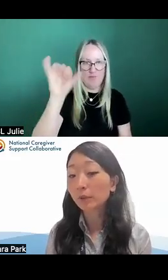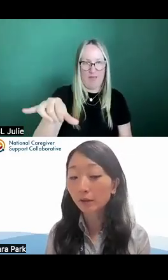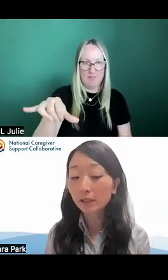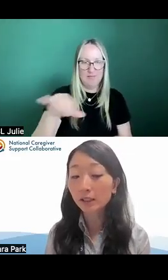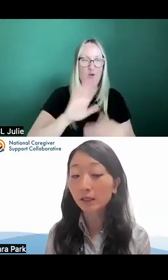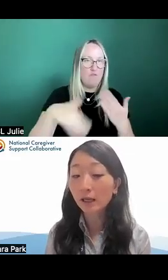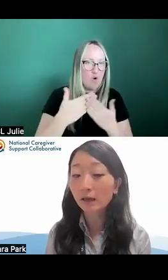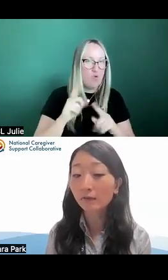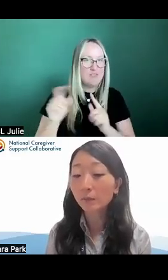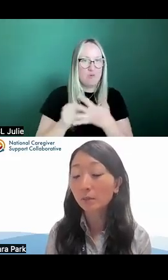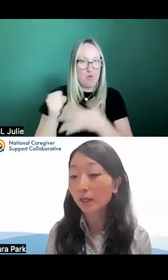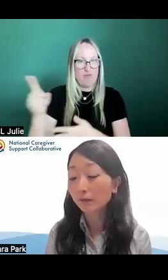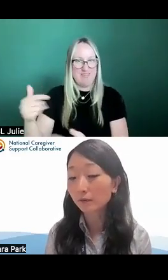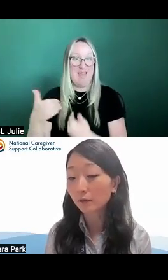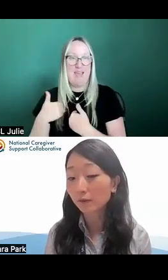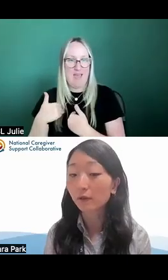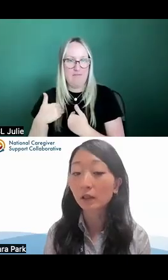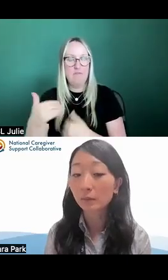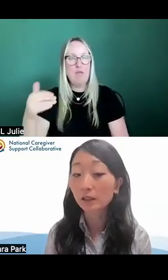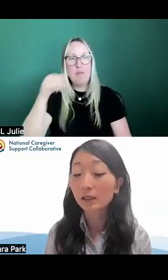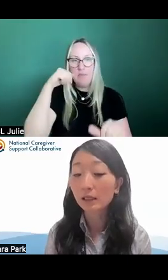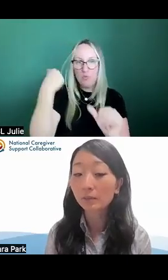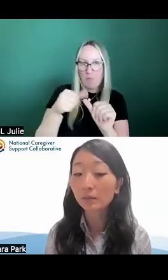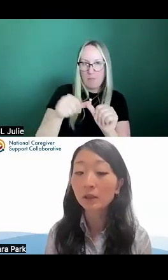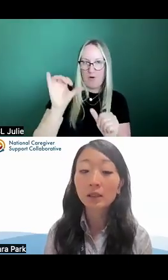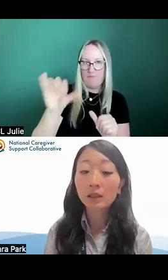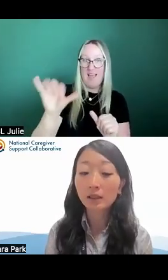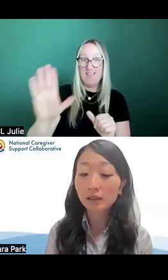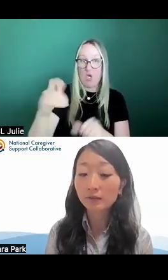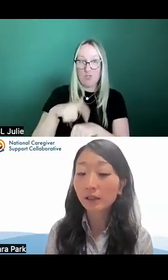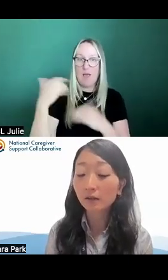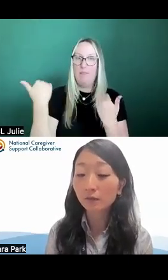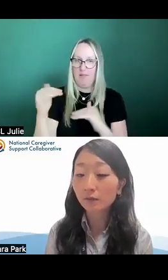priorities that they have and being mindful of their very limited time, I think is very helpful